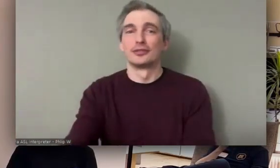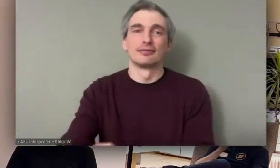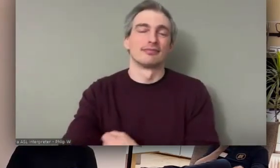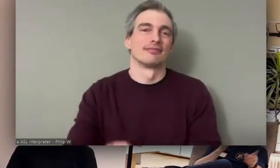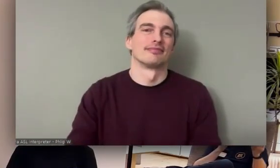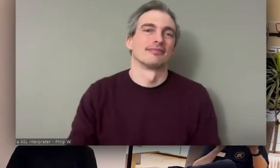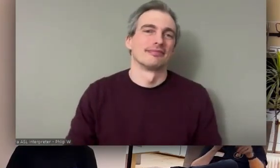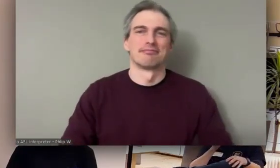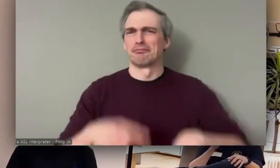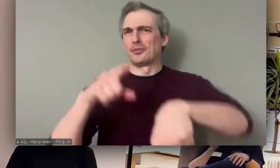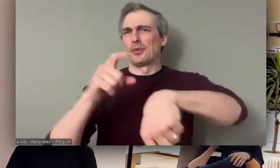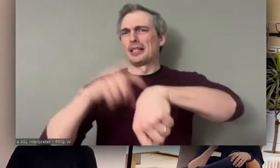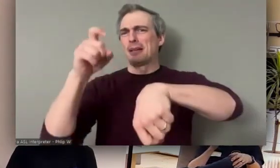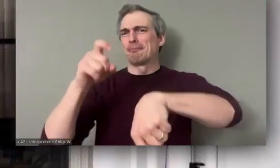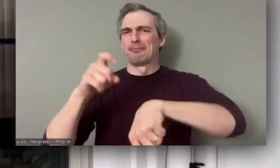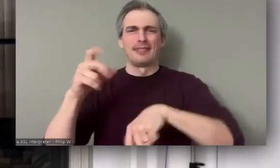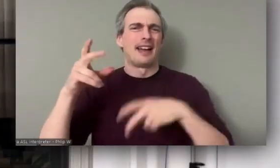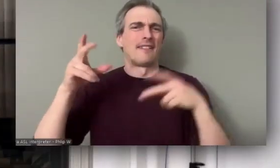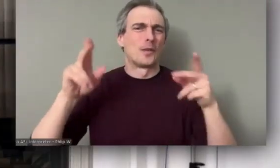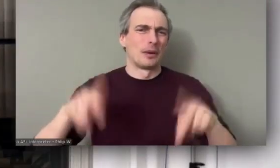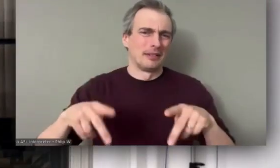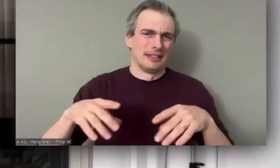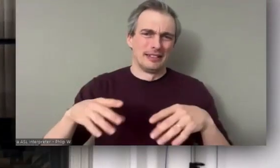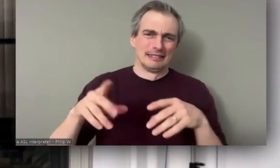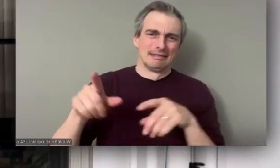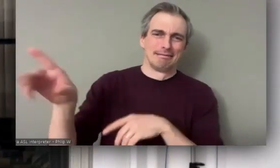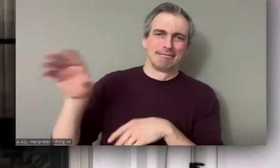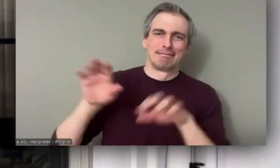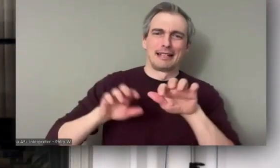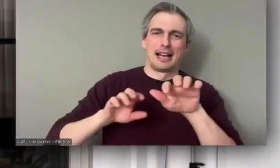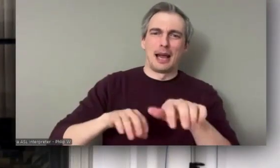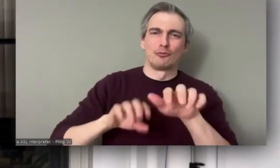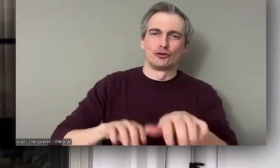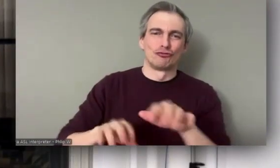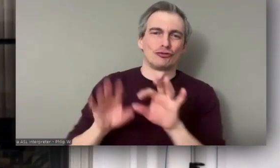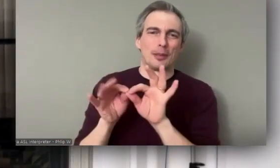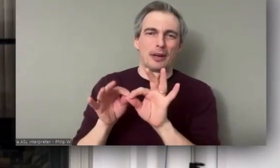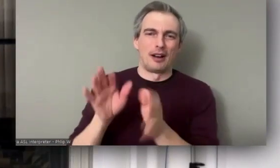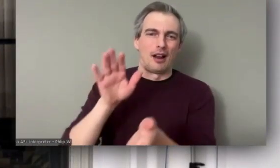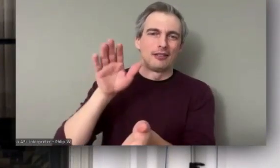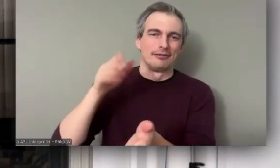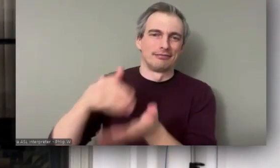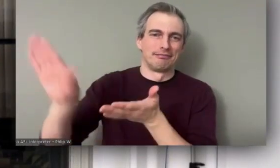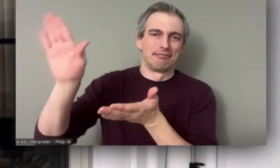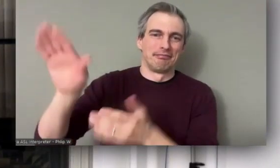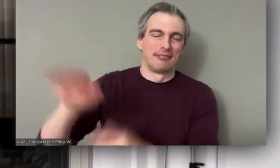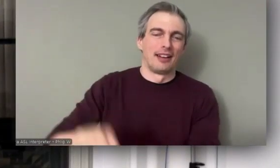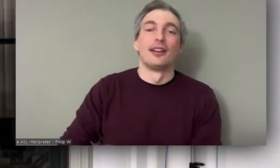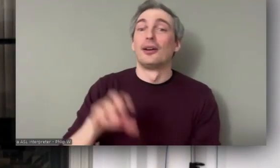We're at time. Gotta let our captioner and ASL interpreter go. We got some wrap-up announcements. So...